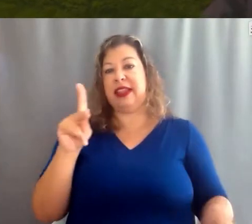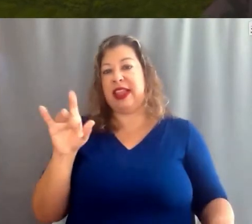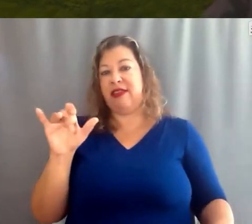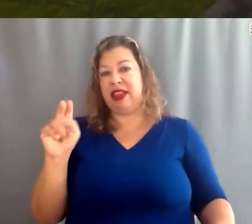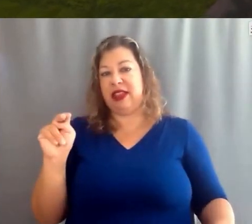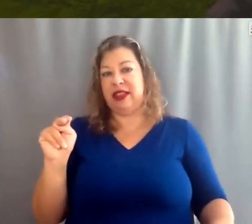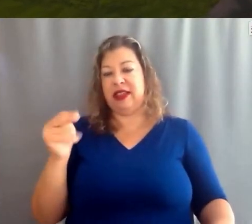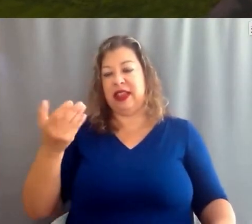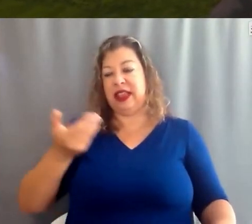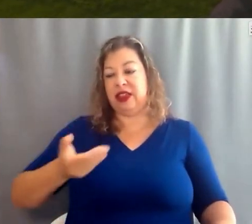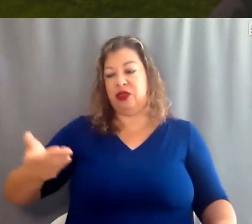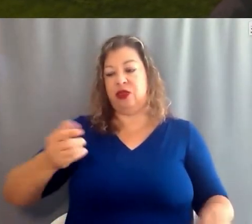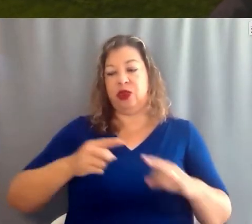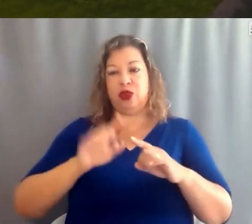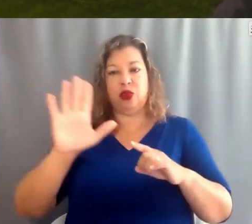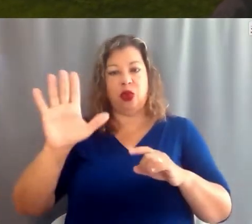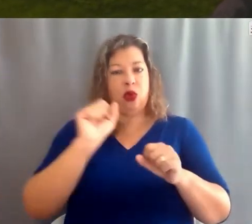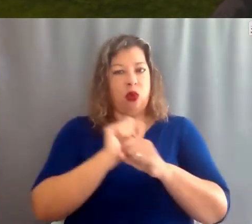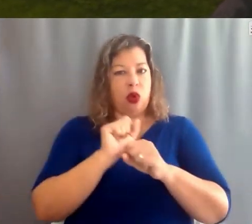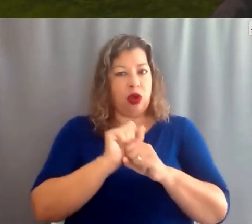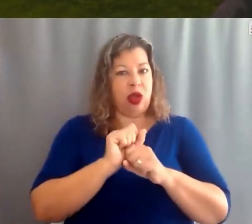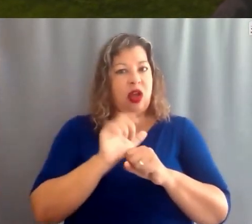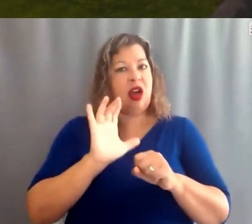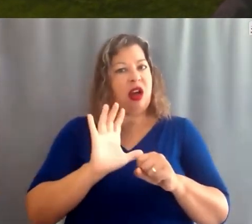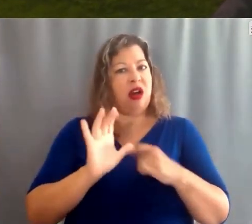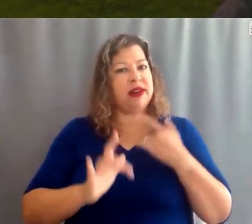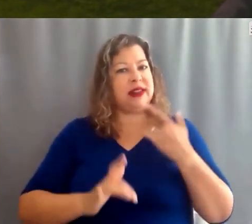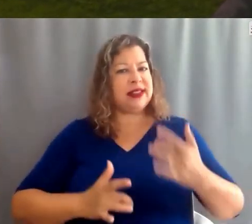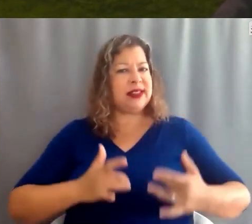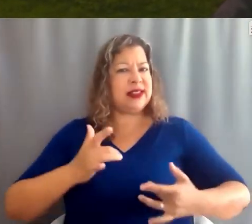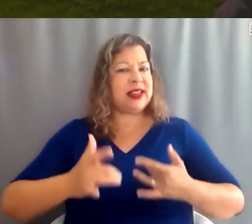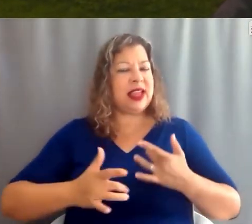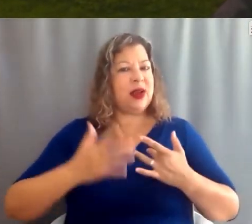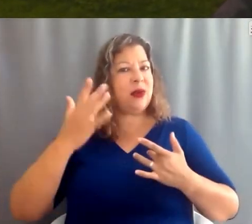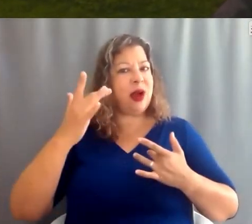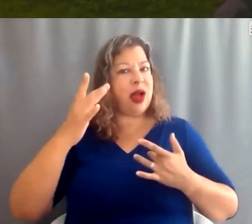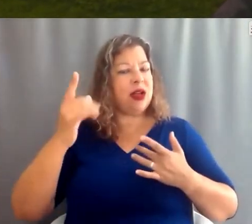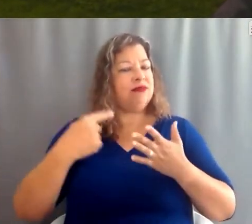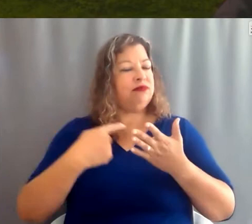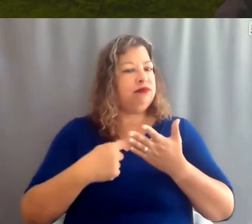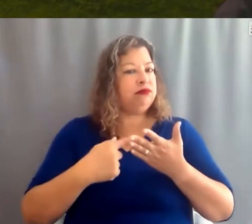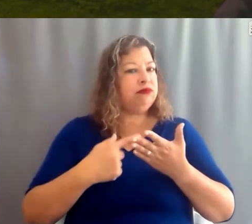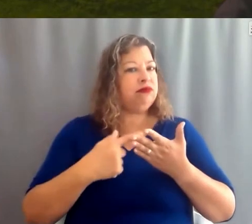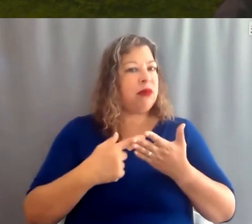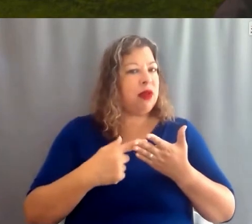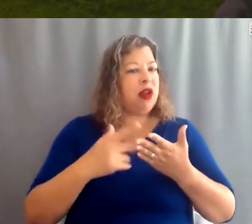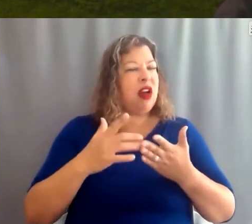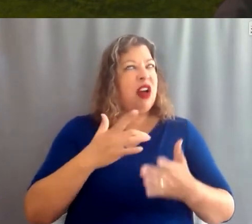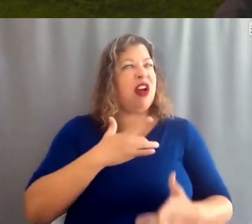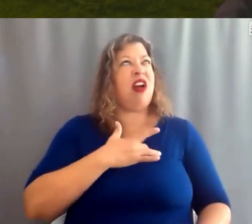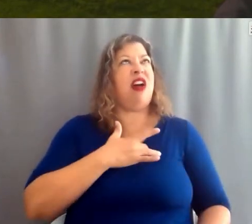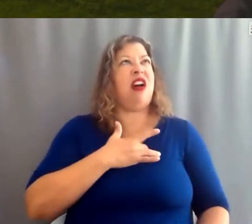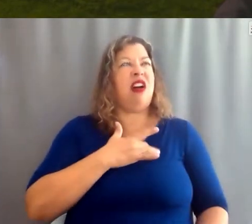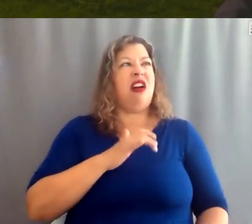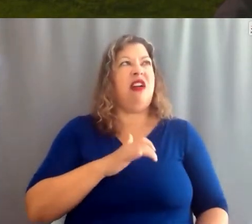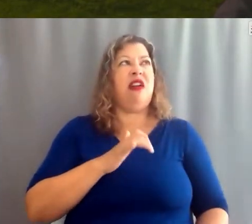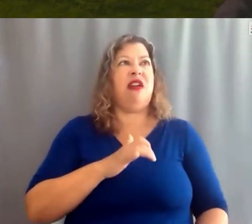And what got me excited was that you were talking about something that hit a nerve. Not as a designer, not as a teaching artist, but as